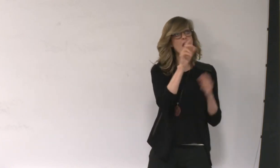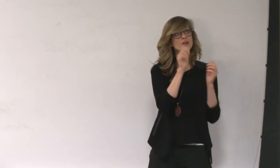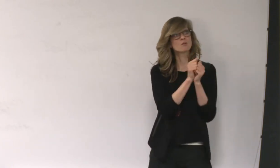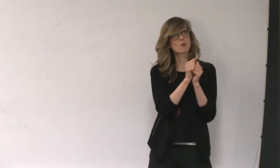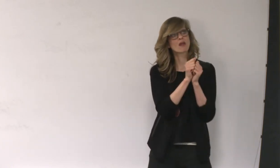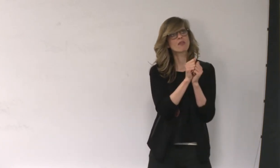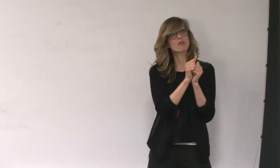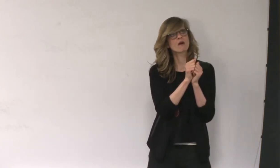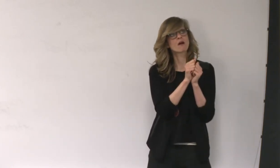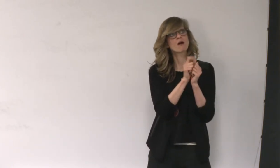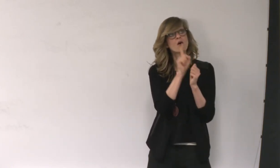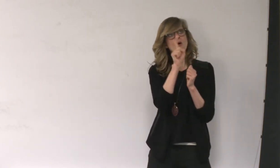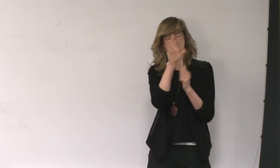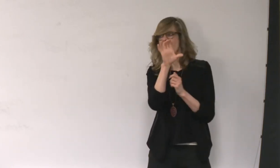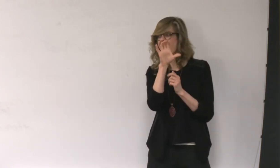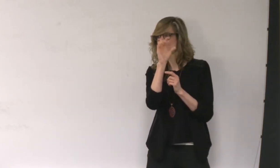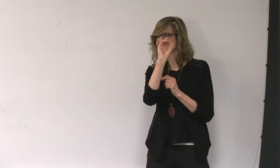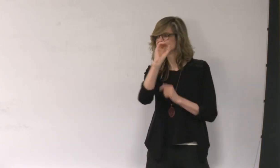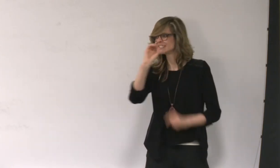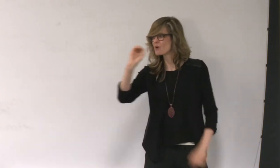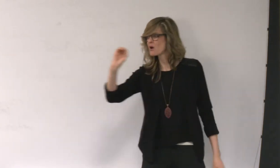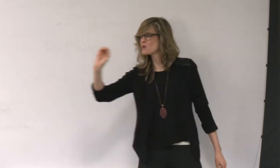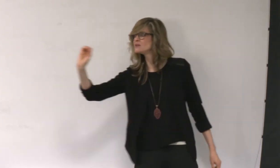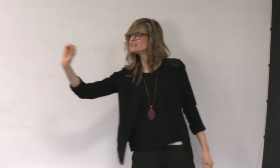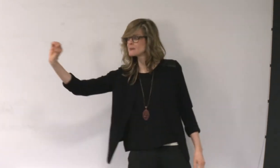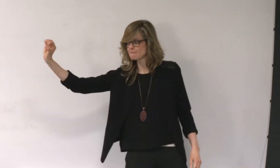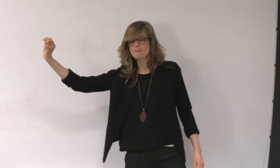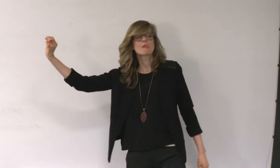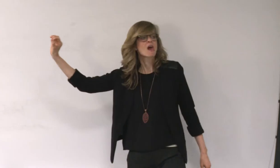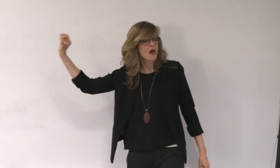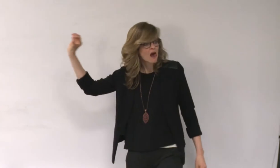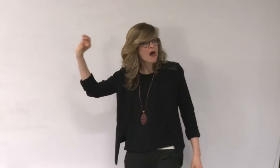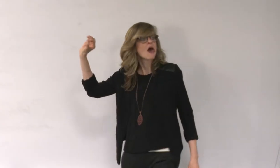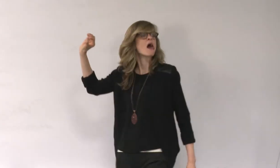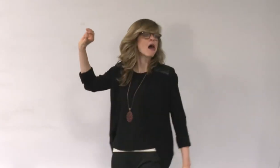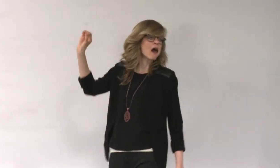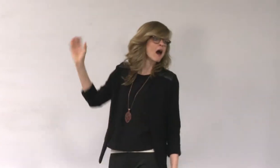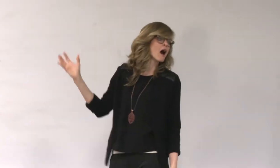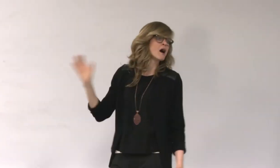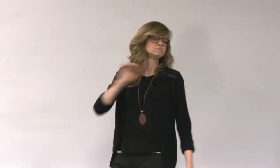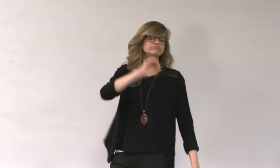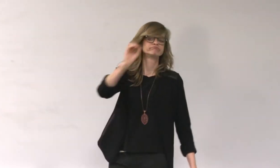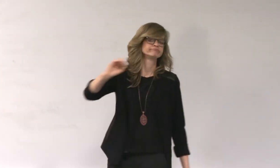MEANS ONE WITH 100 ZEROES FOLLOWING IT.